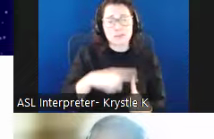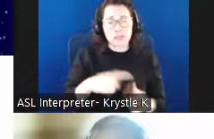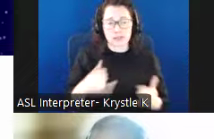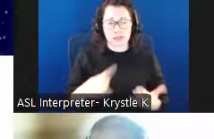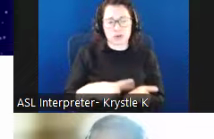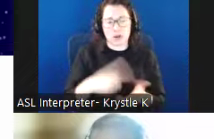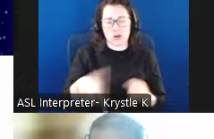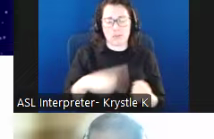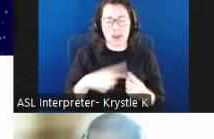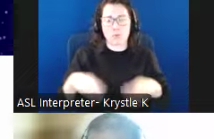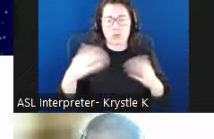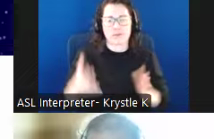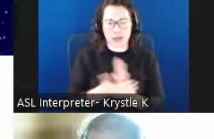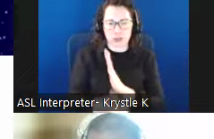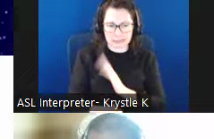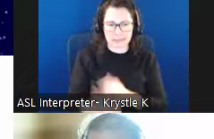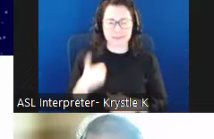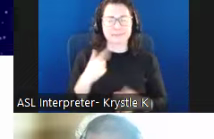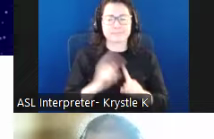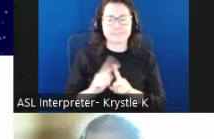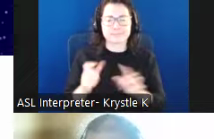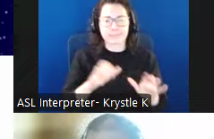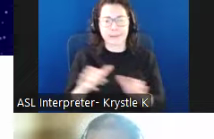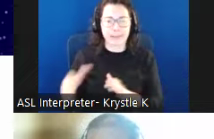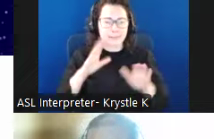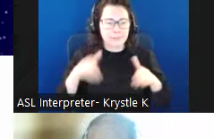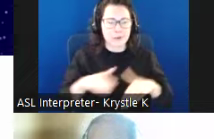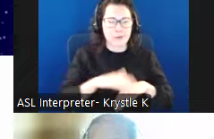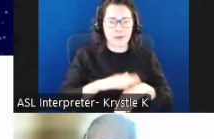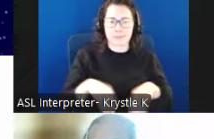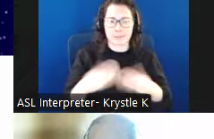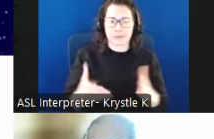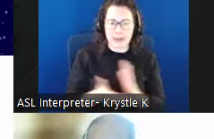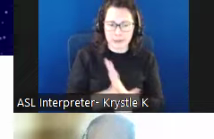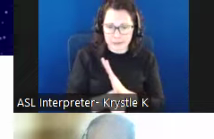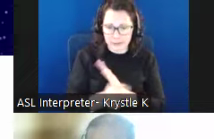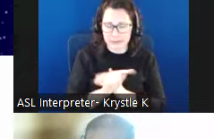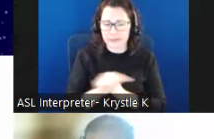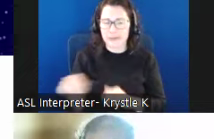skills. We have classes that focus on